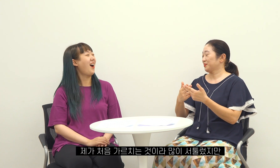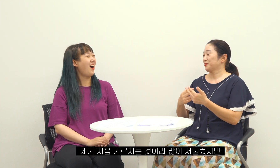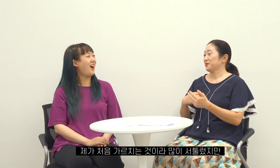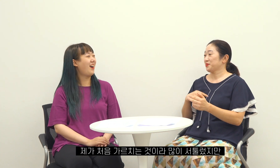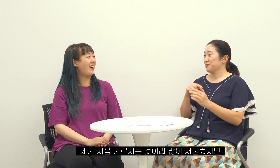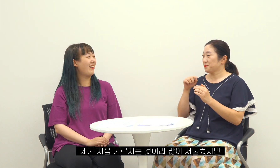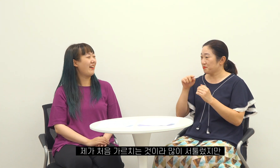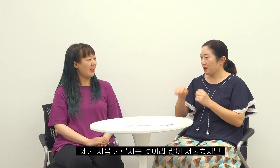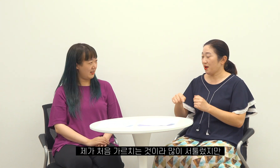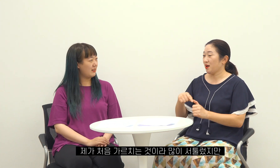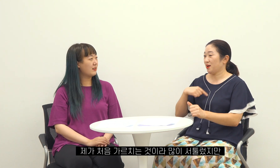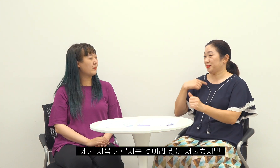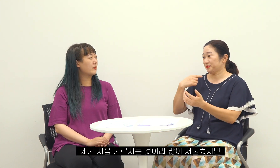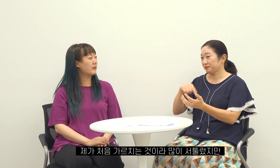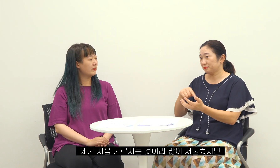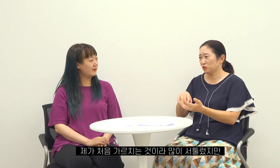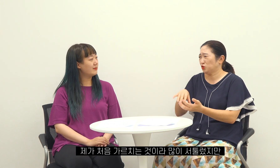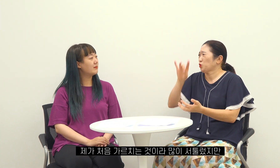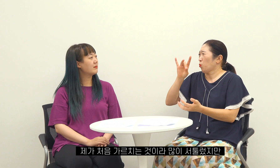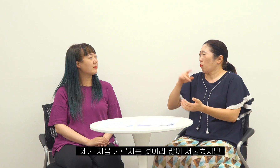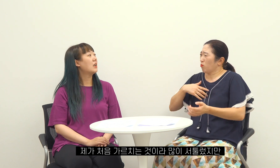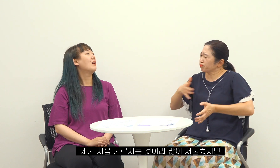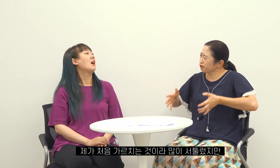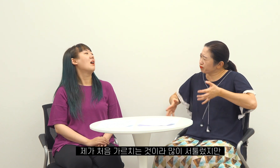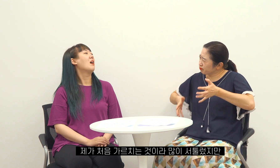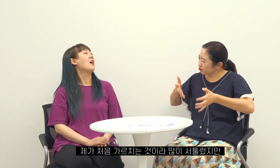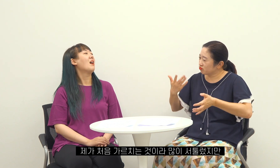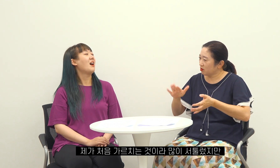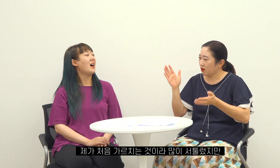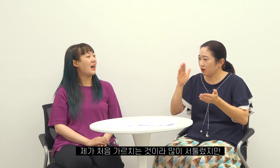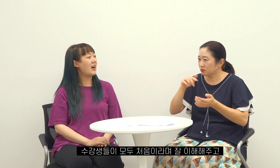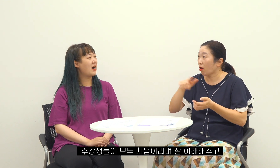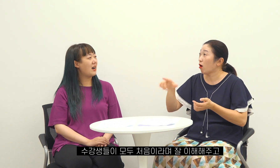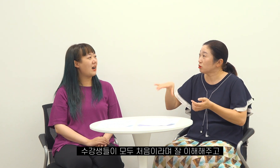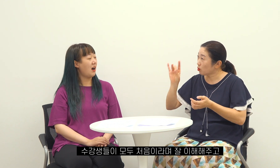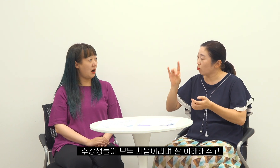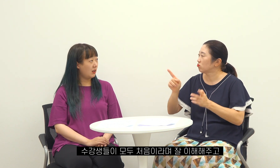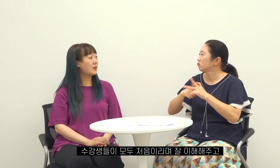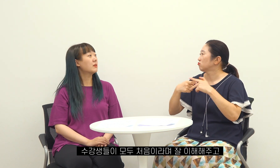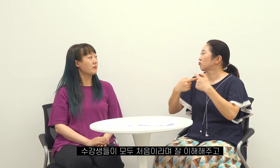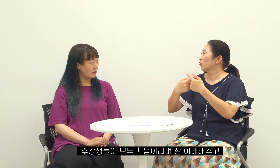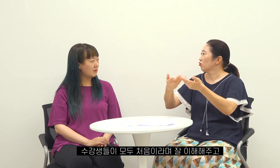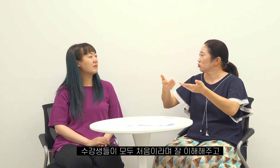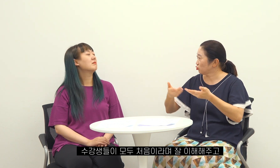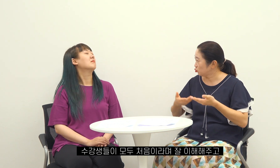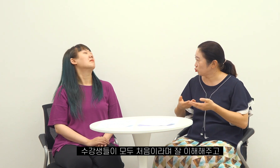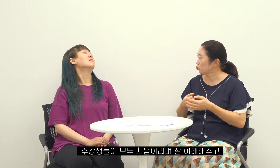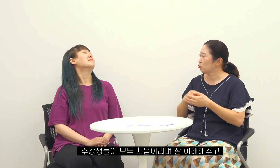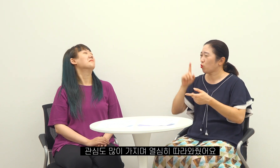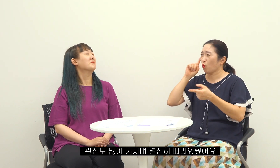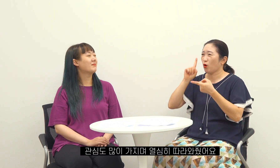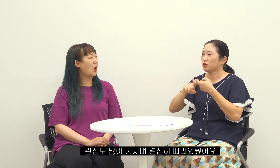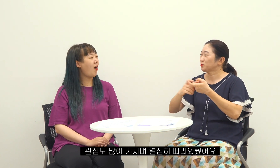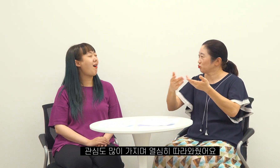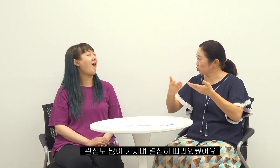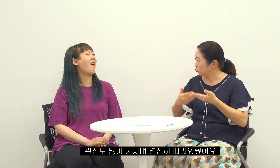It was my first time teaching, so I was not very good at it, but all the students said it was their first time,